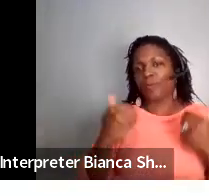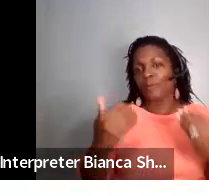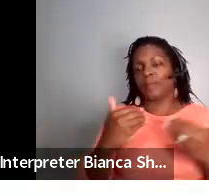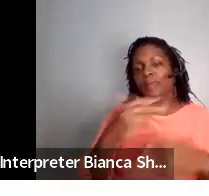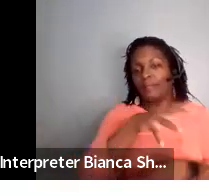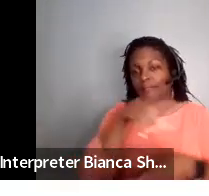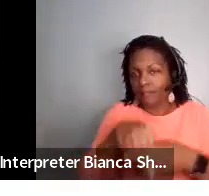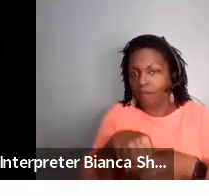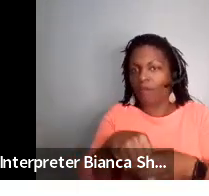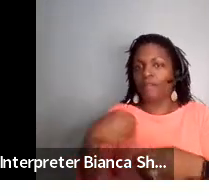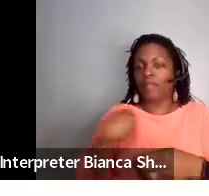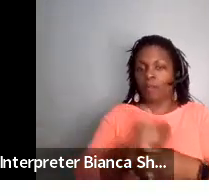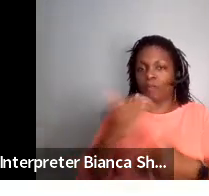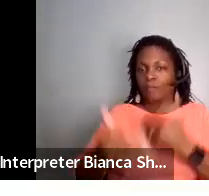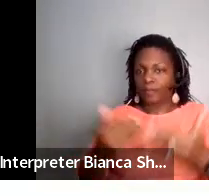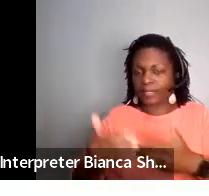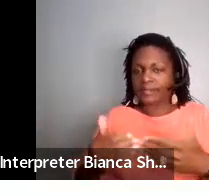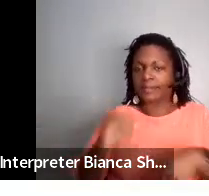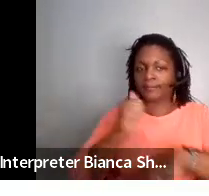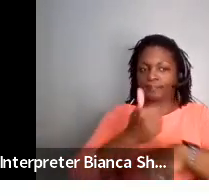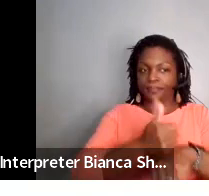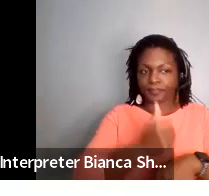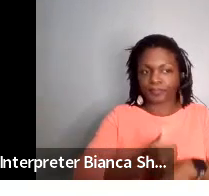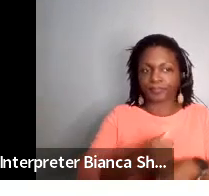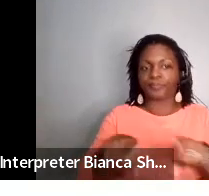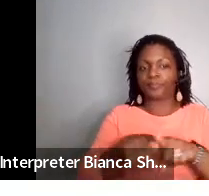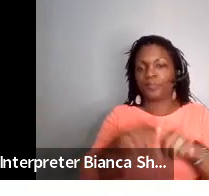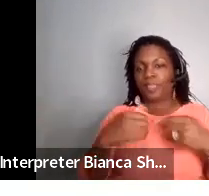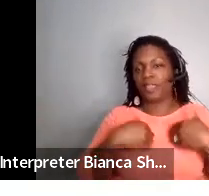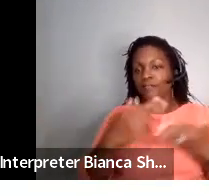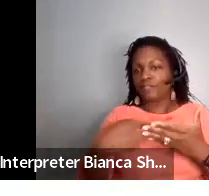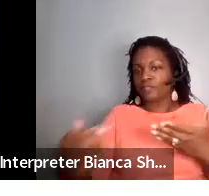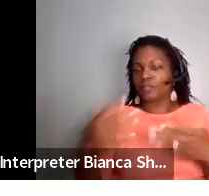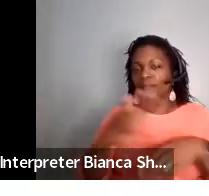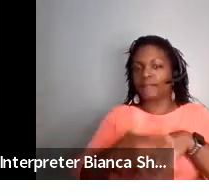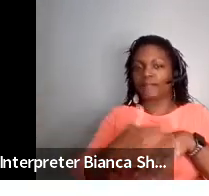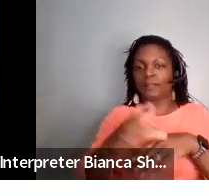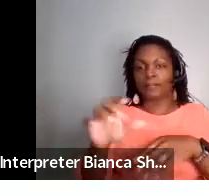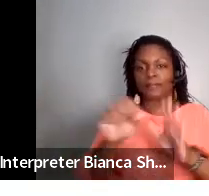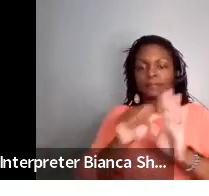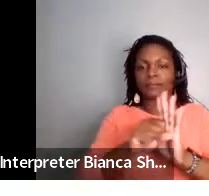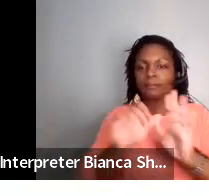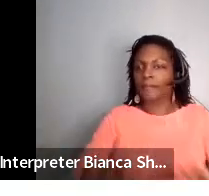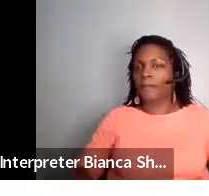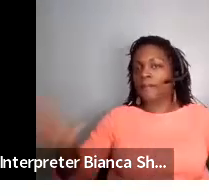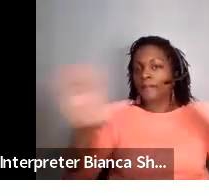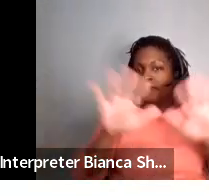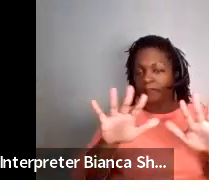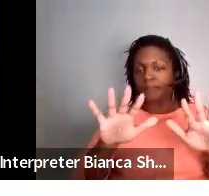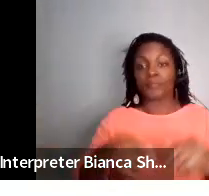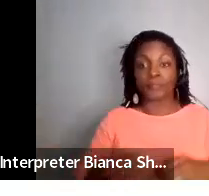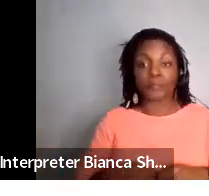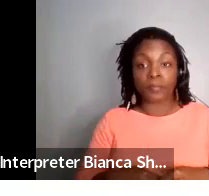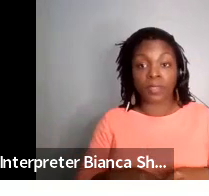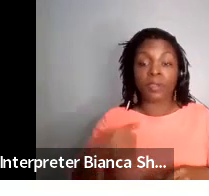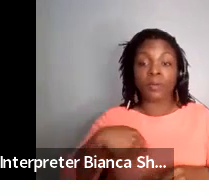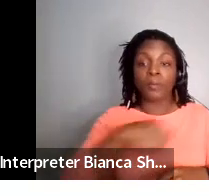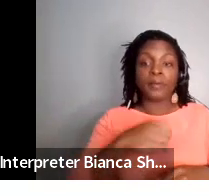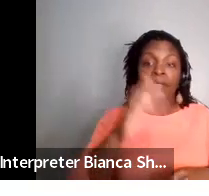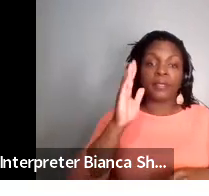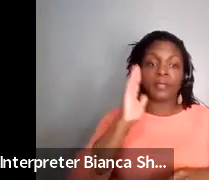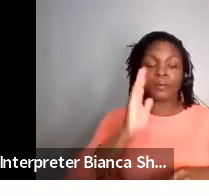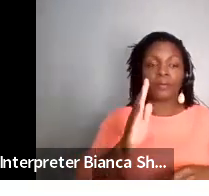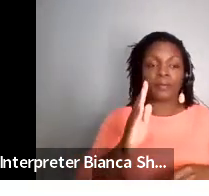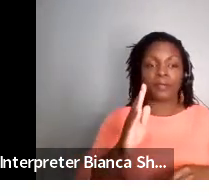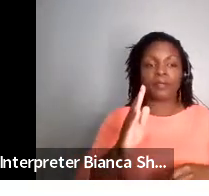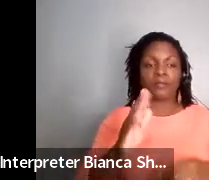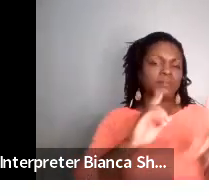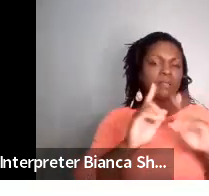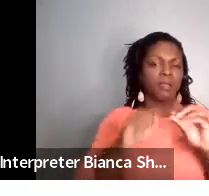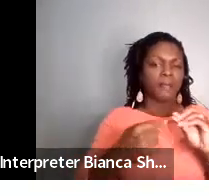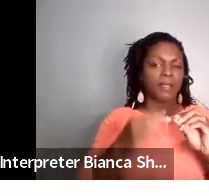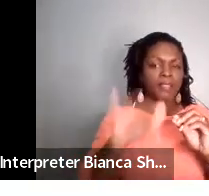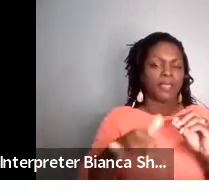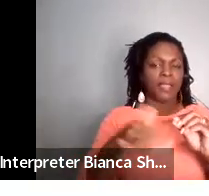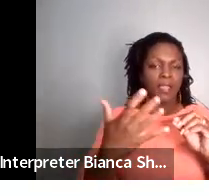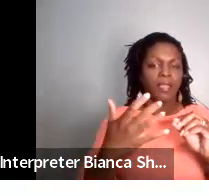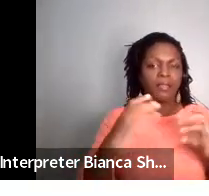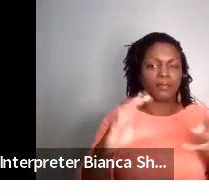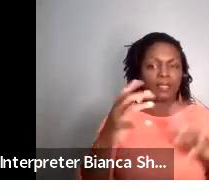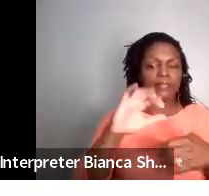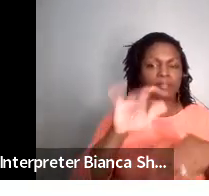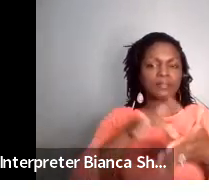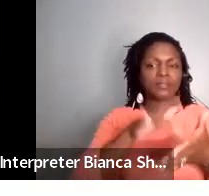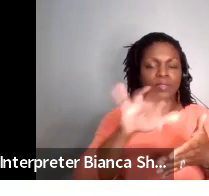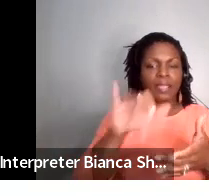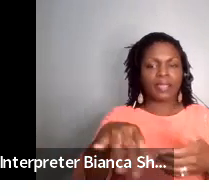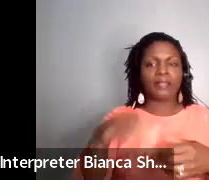So with that we want to you do as I said we're gonna talk about the Louisiana crisis response system that has been developed kind of in tandem with 9 8, 8, and that is that next step So once They've called